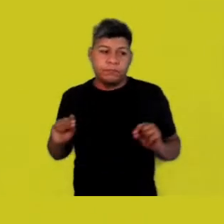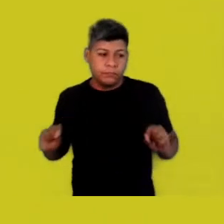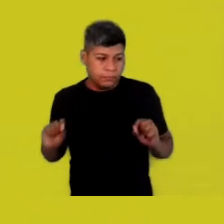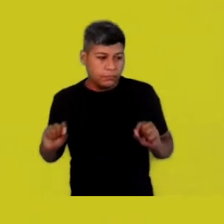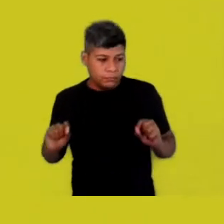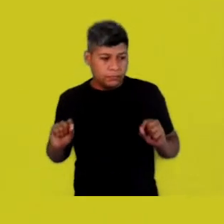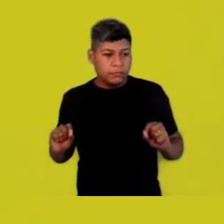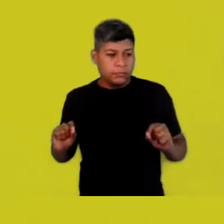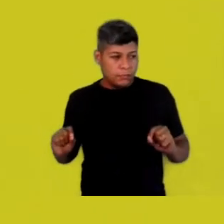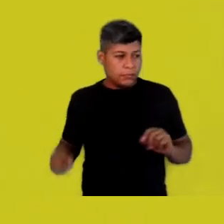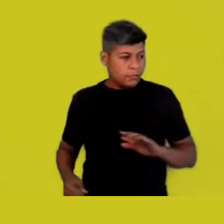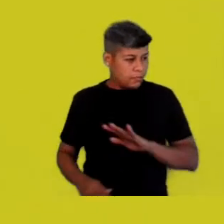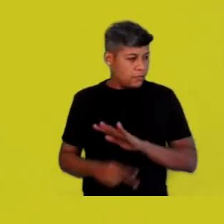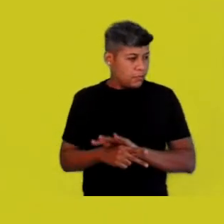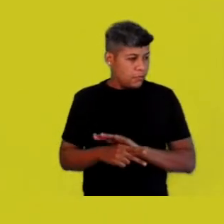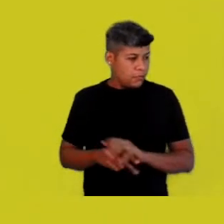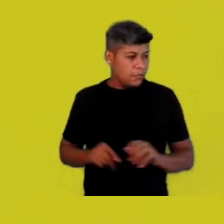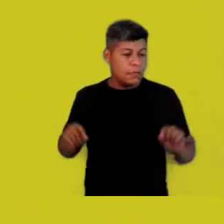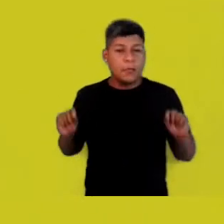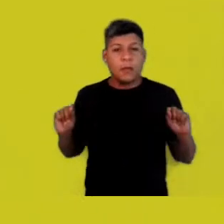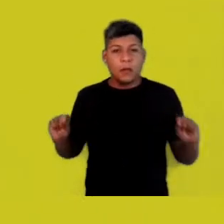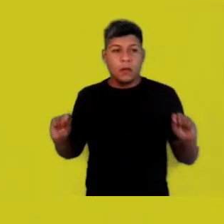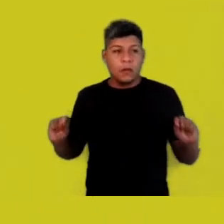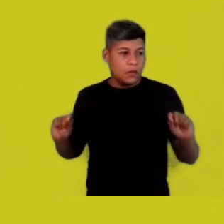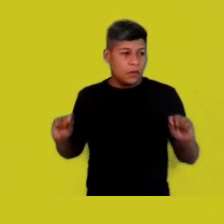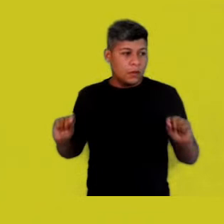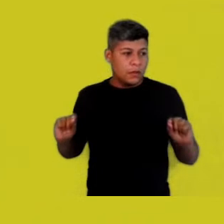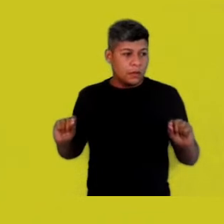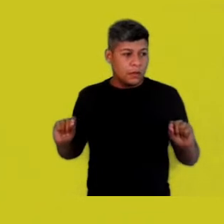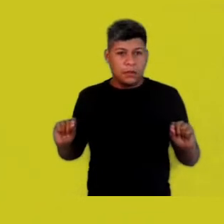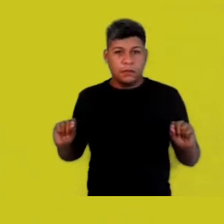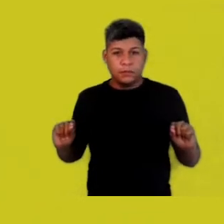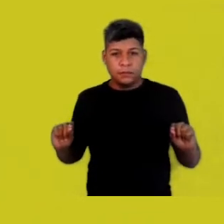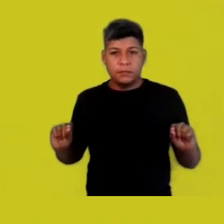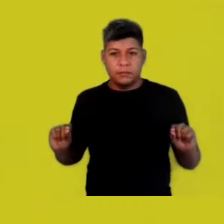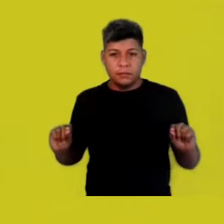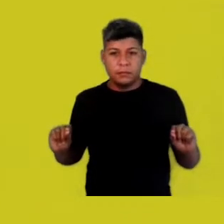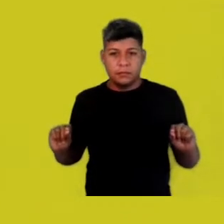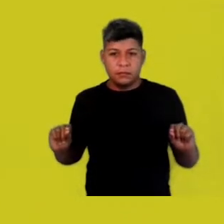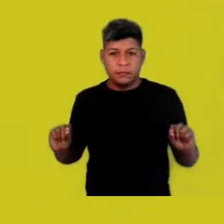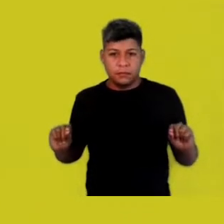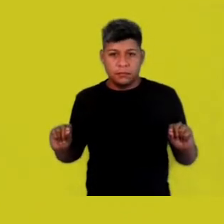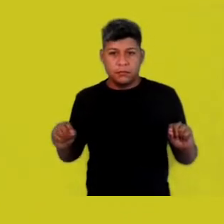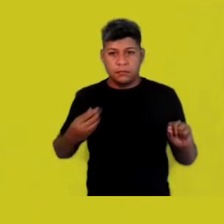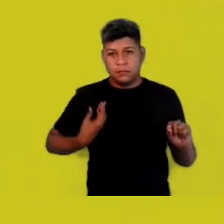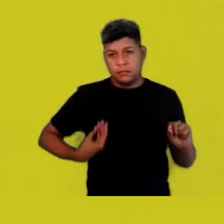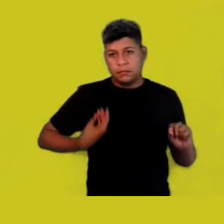from a certain perception of humbleness.